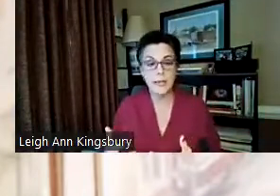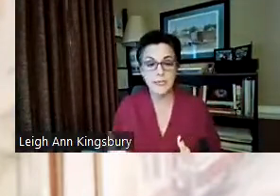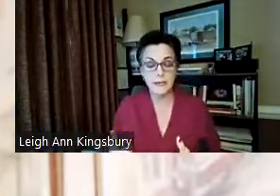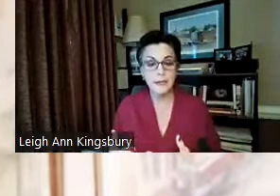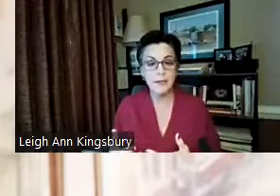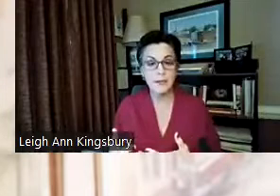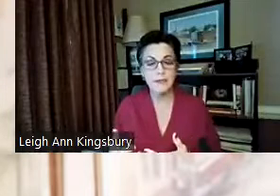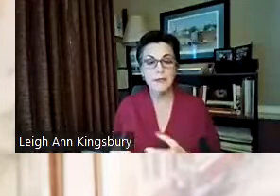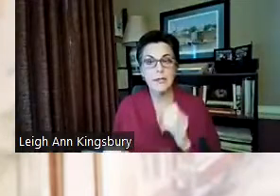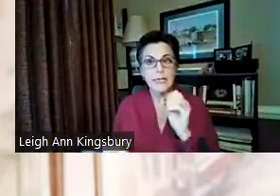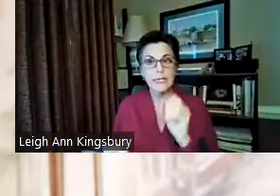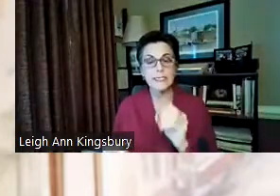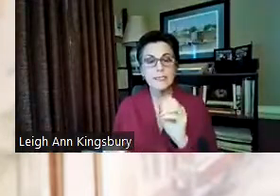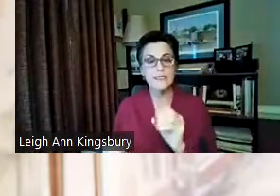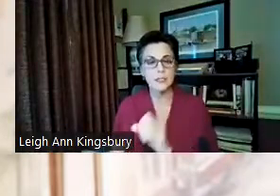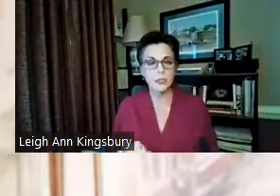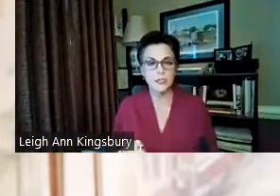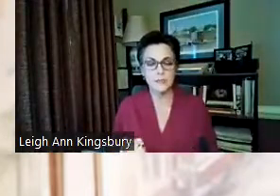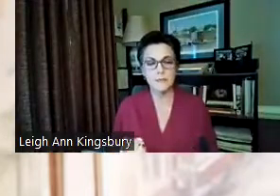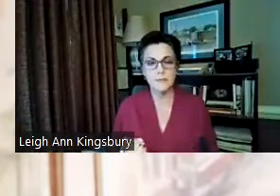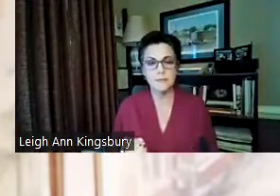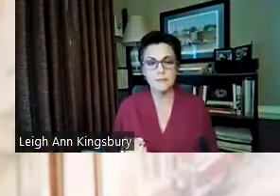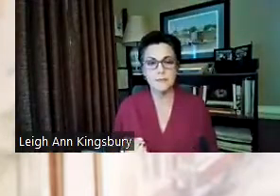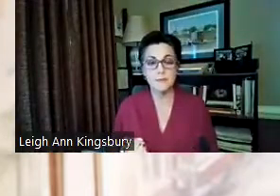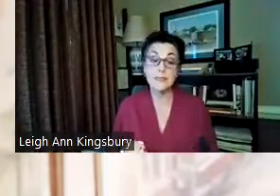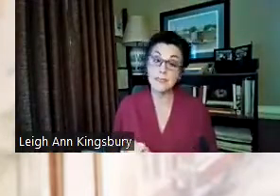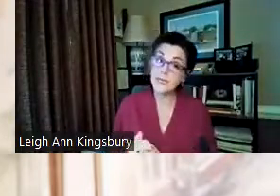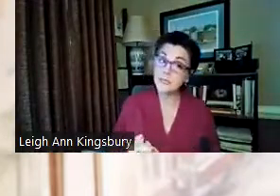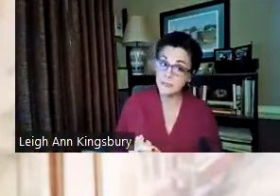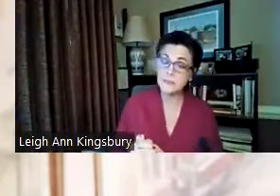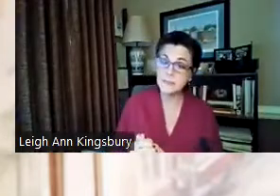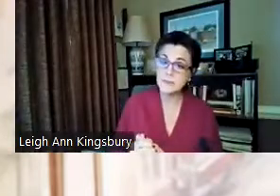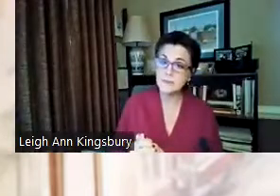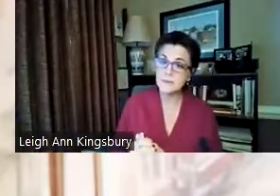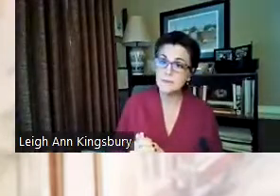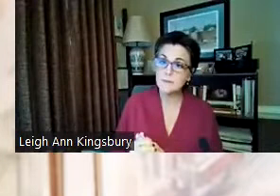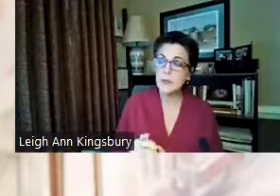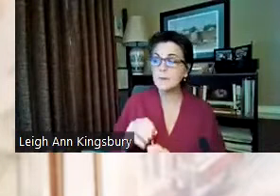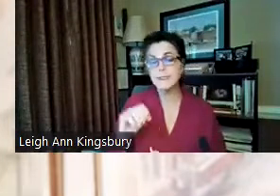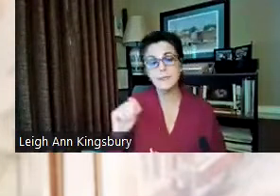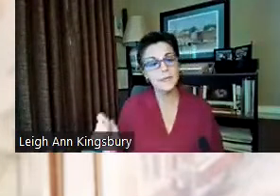asking, is the decision urgent? Sometimes it is. But sometimes